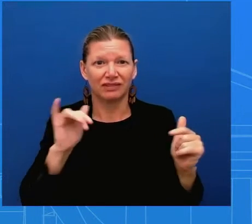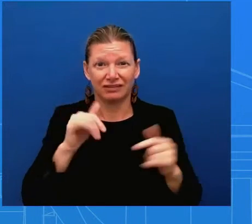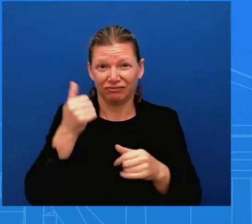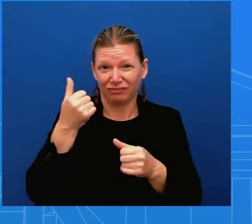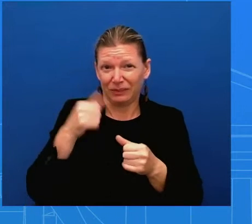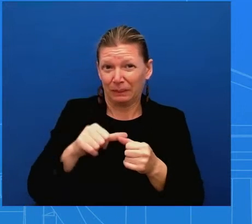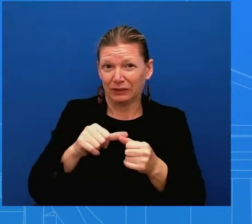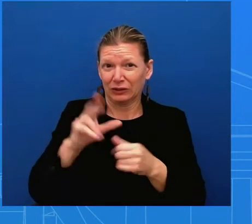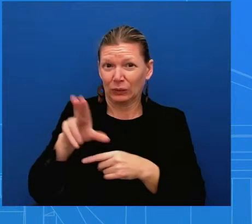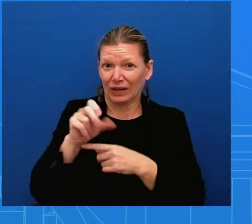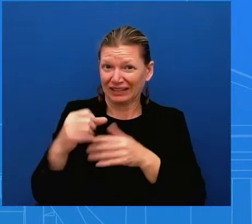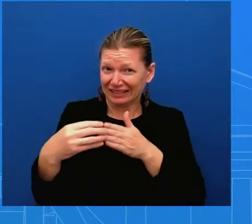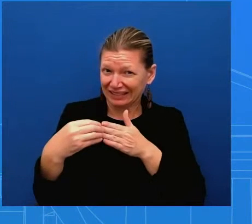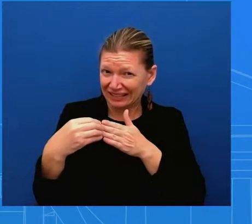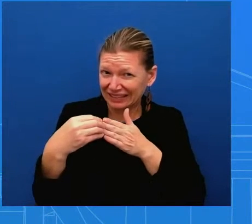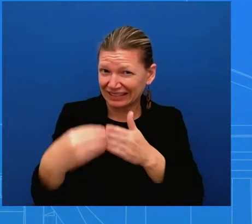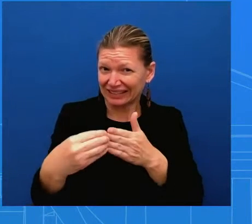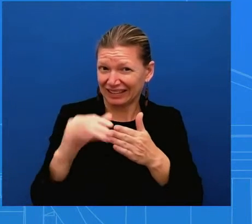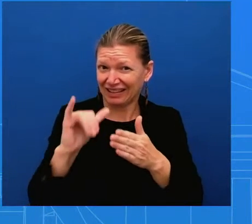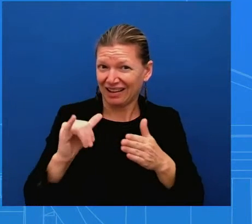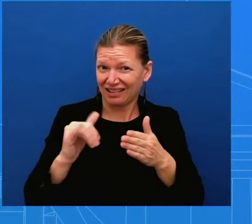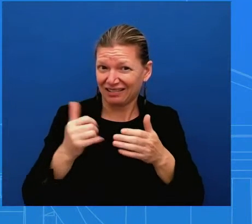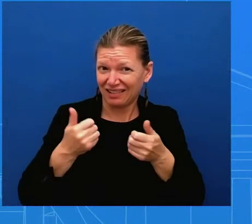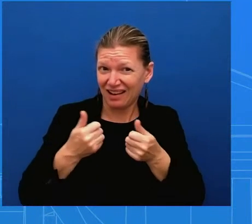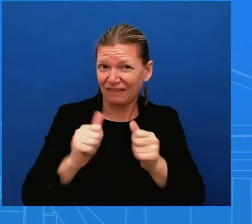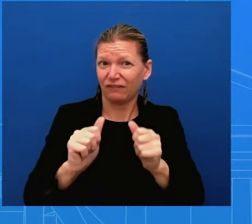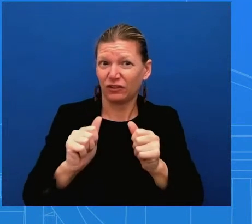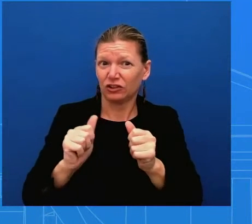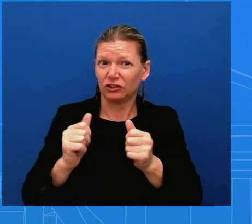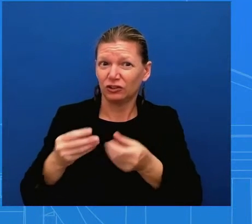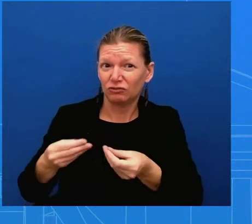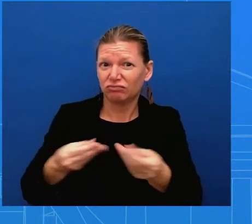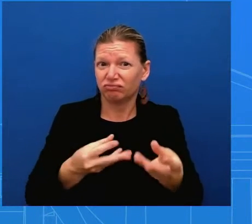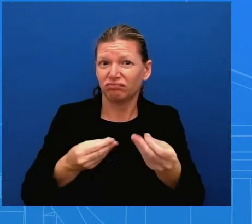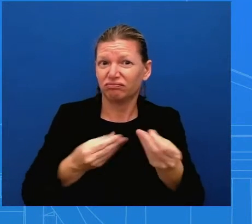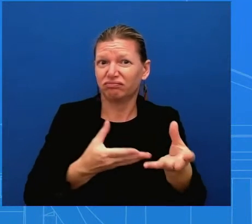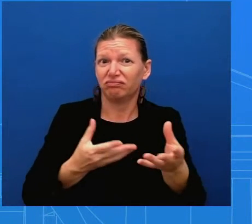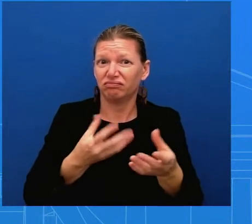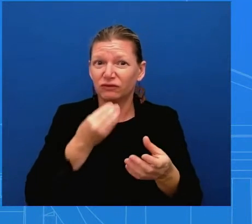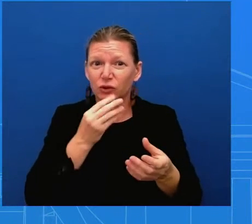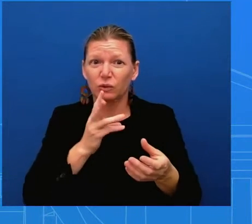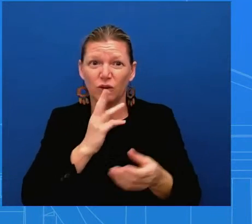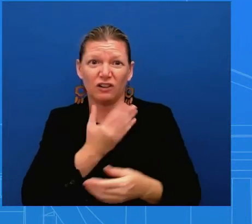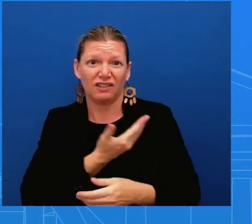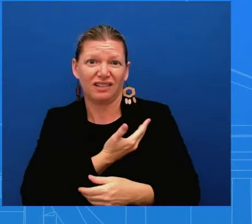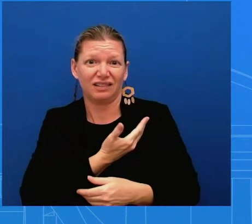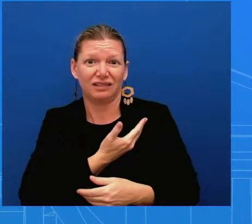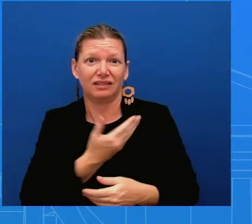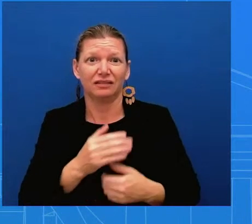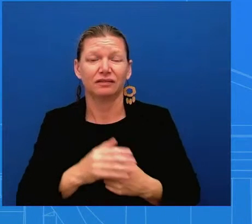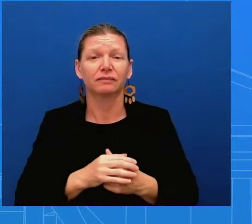super mindful about the particular polling questions. But we do believe that, you know, we want to make sure